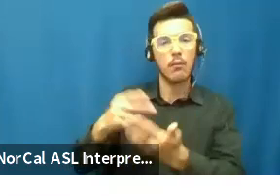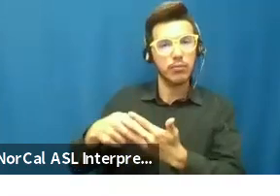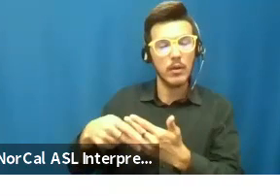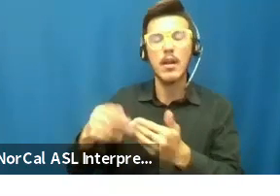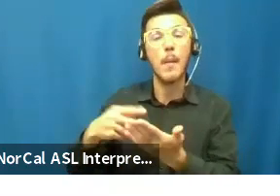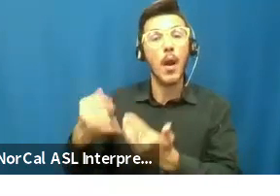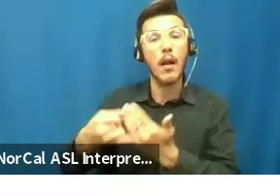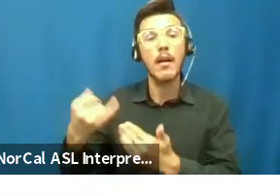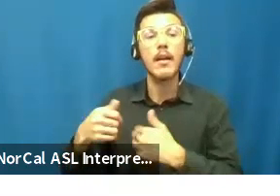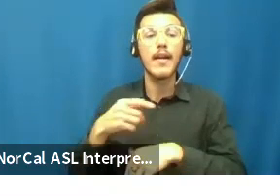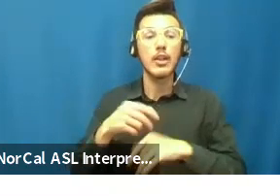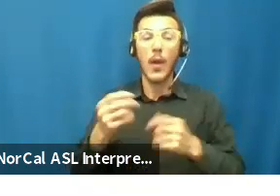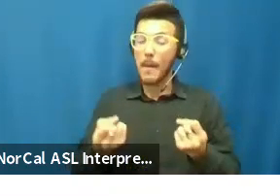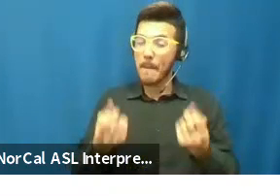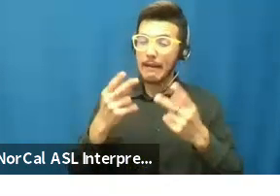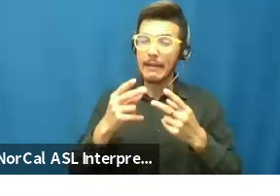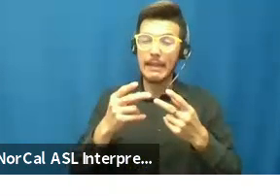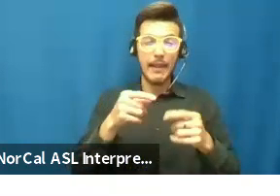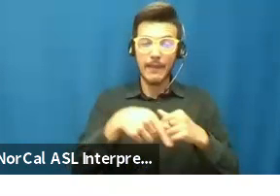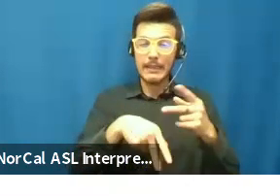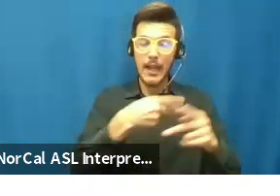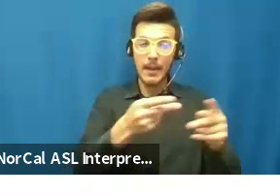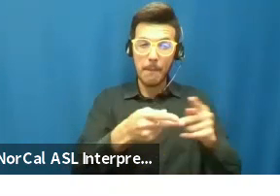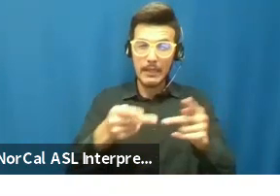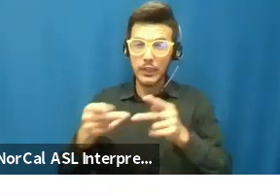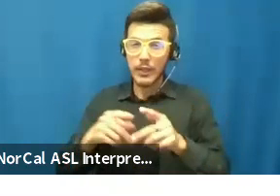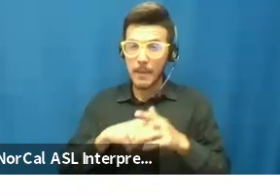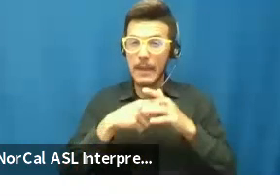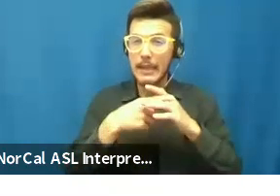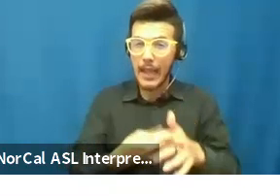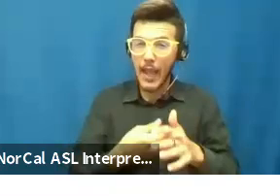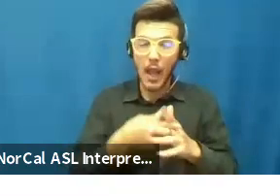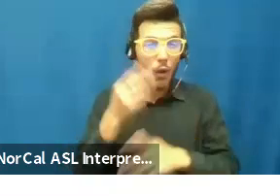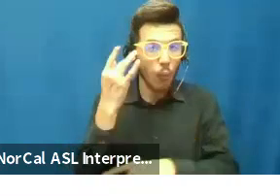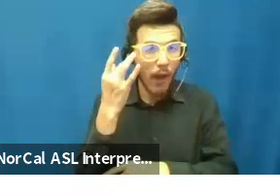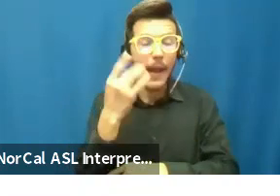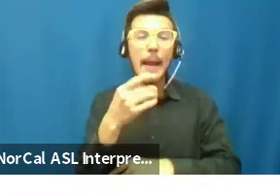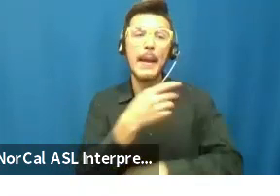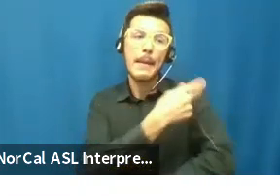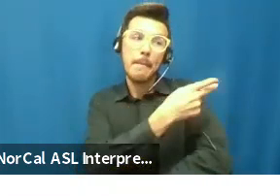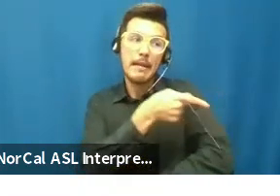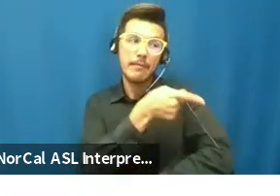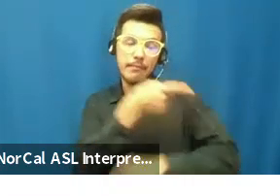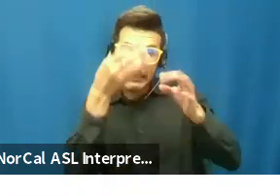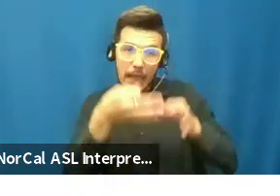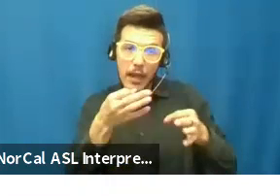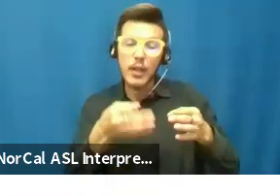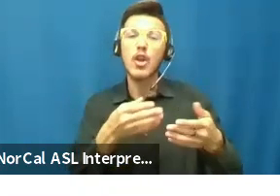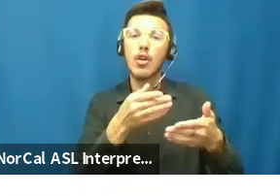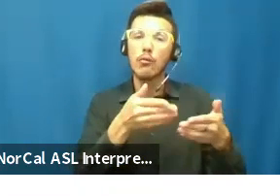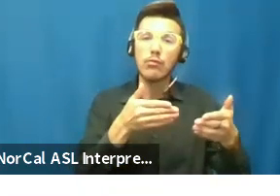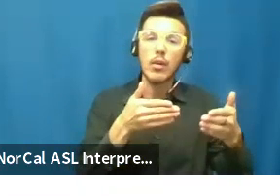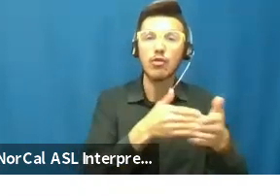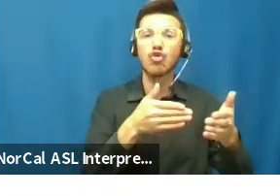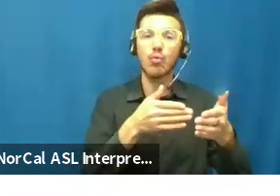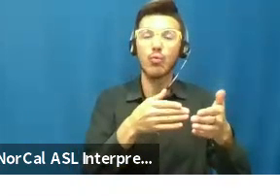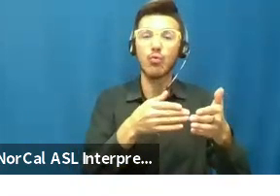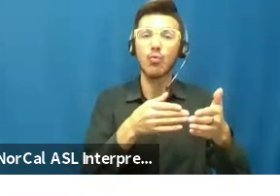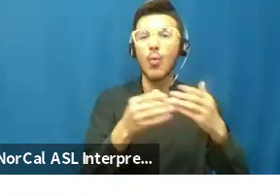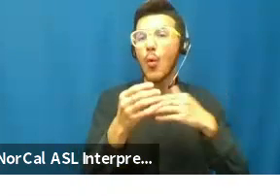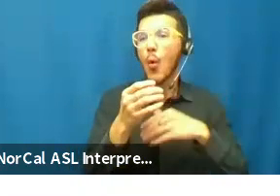positions really began as a result of a patient lawsuit, DOJ dissent decree or a major complaint